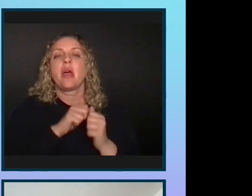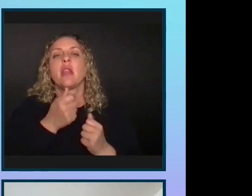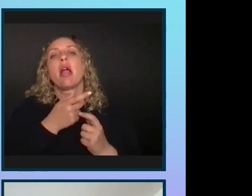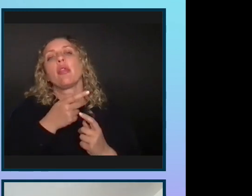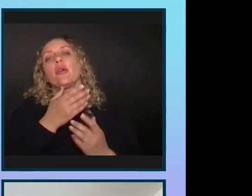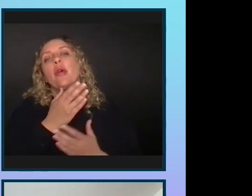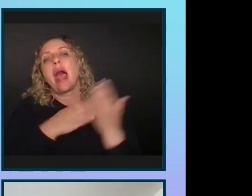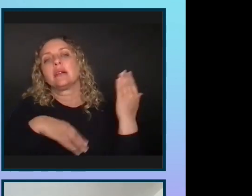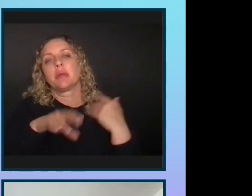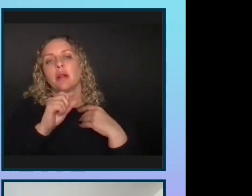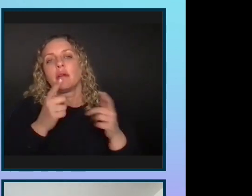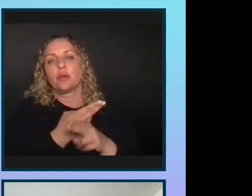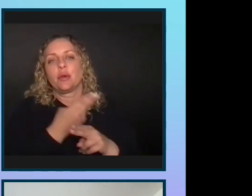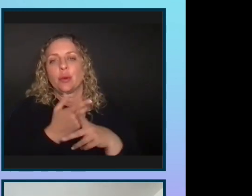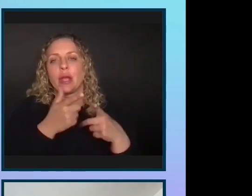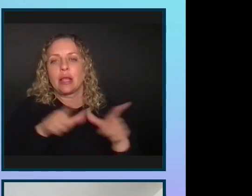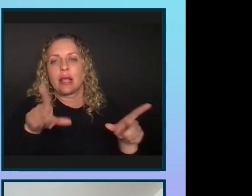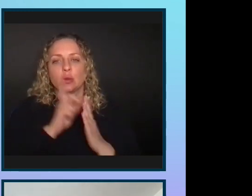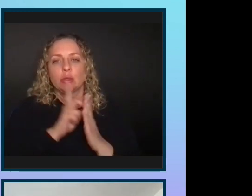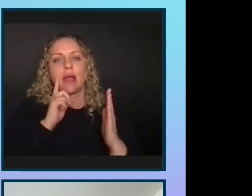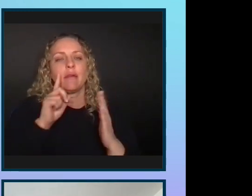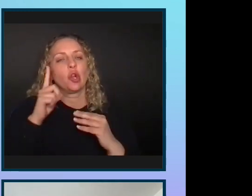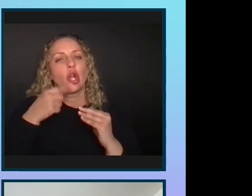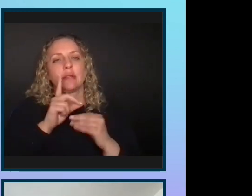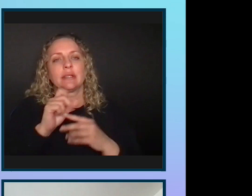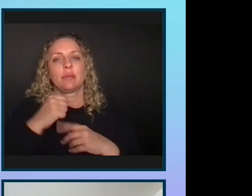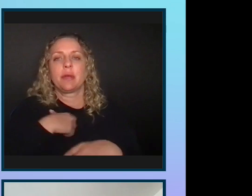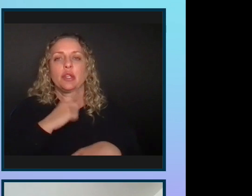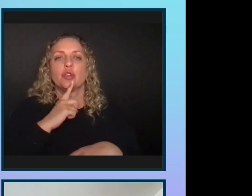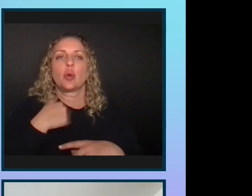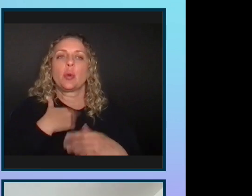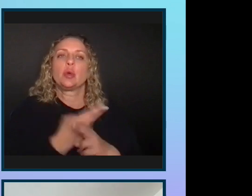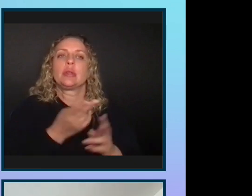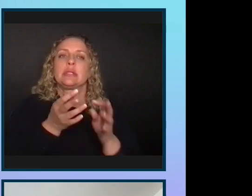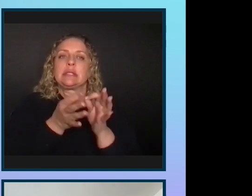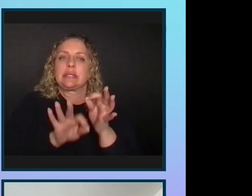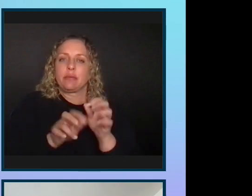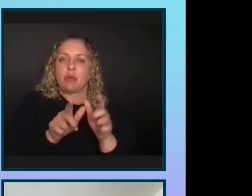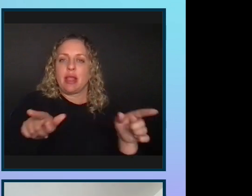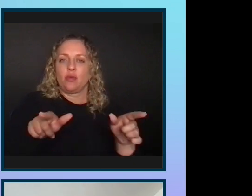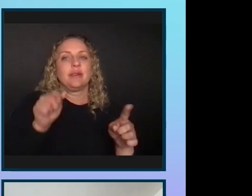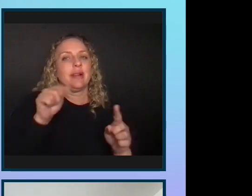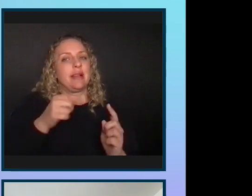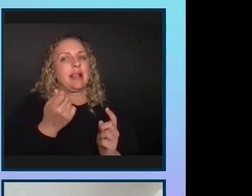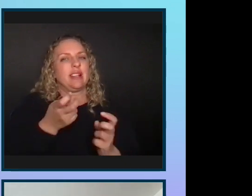just to design for cognitive disabilities is making sure that we simple language. Now this is one that can be a little bit difficult to quantify,